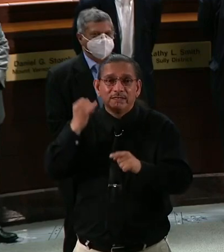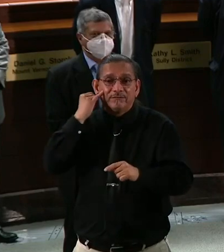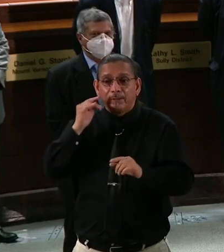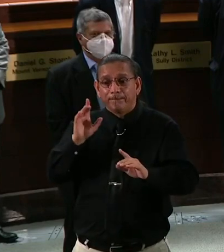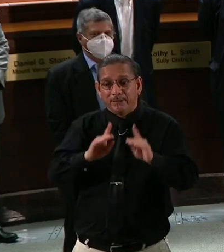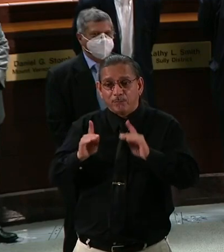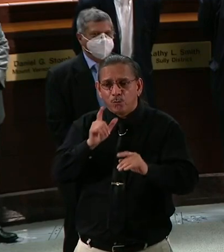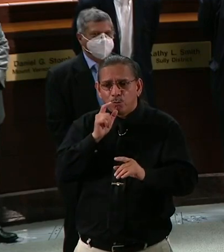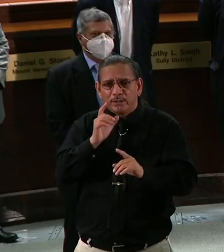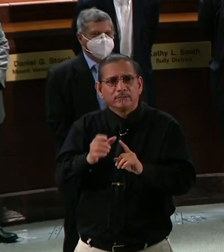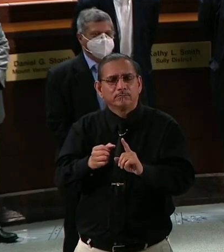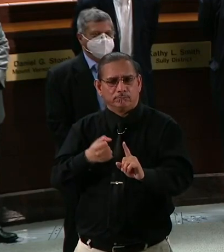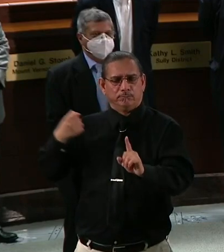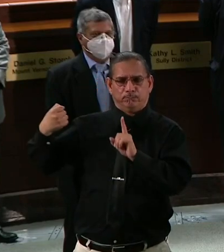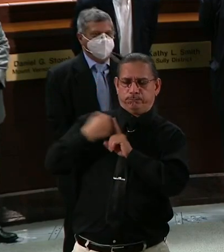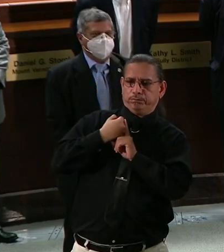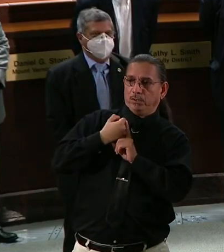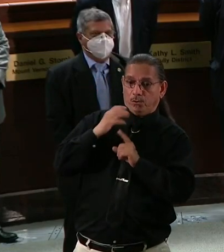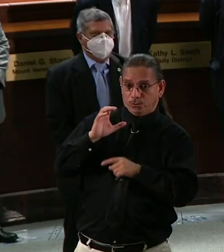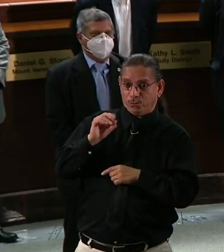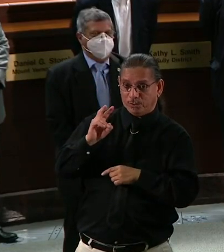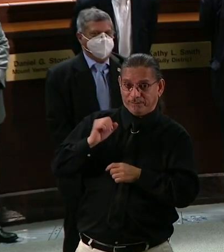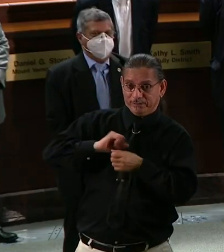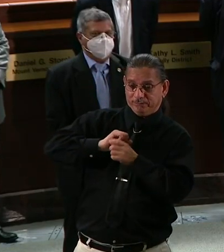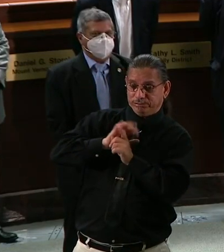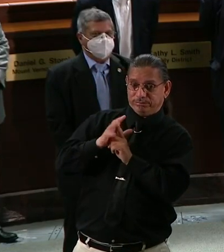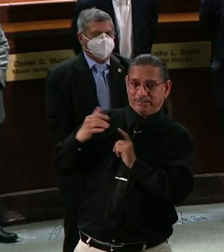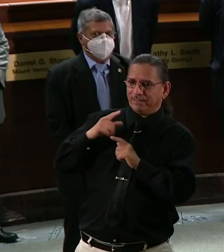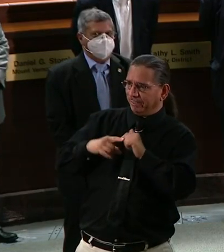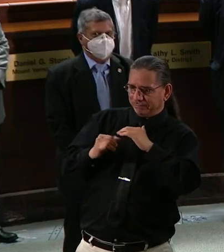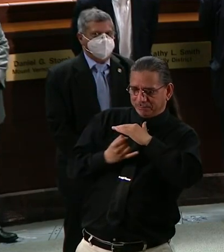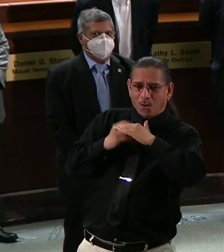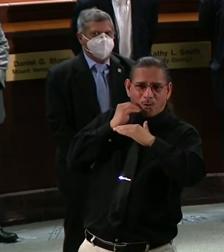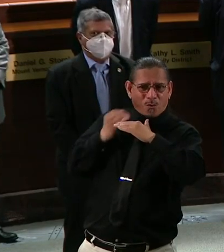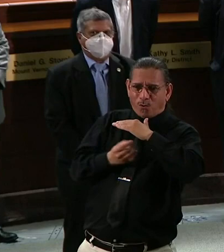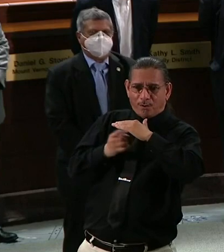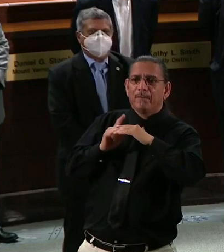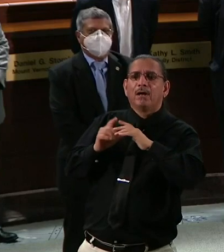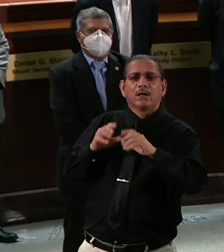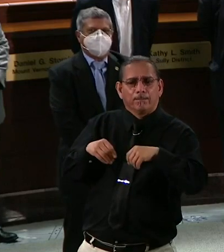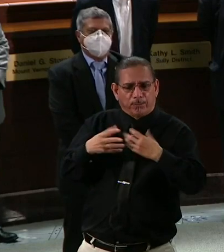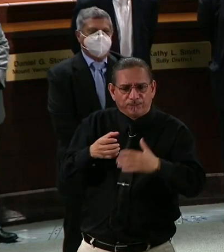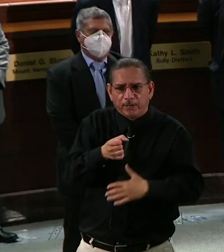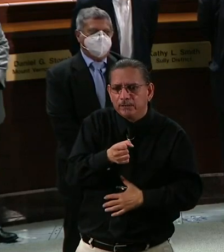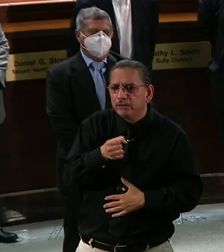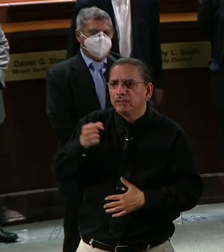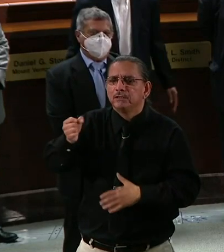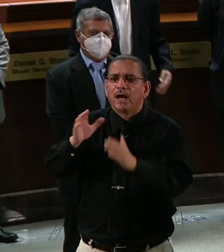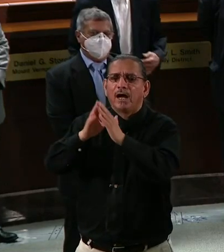QUE NO ON A SAID WHAT INTERNET.